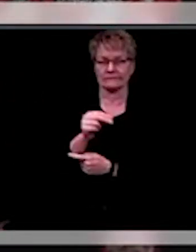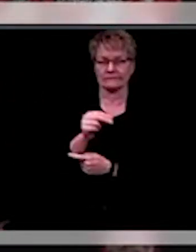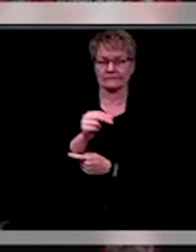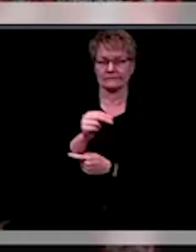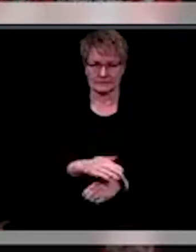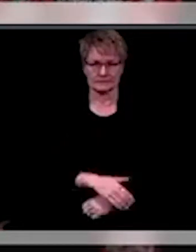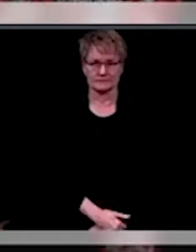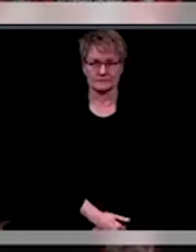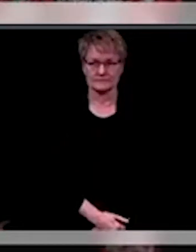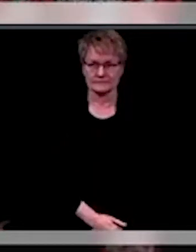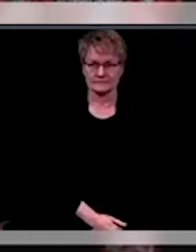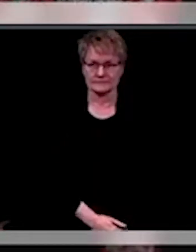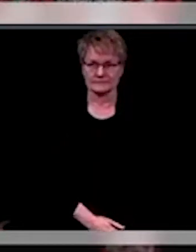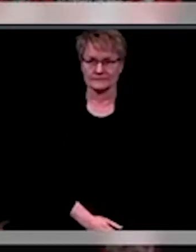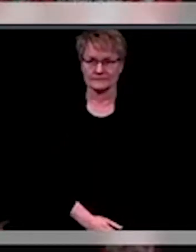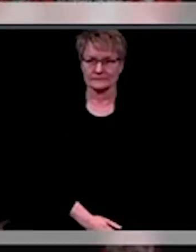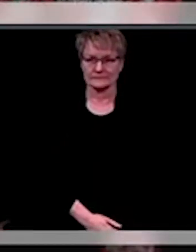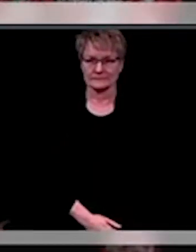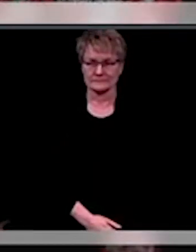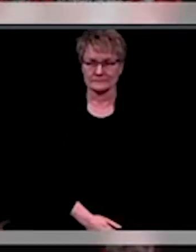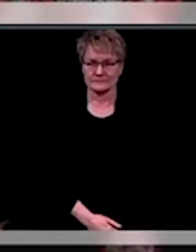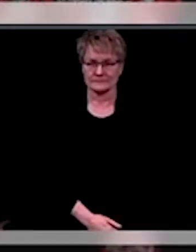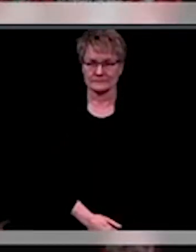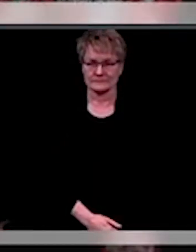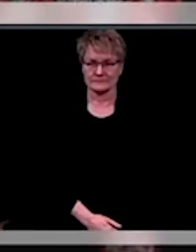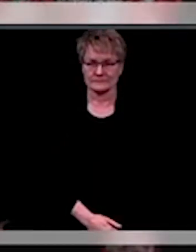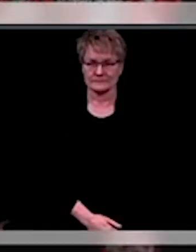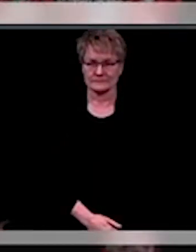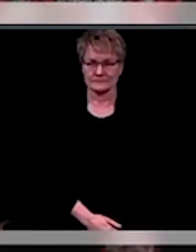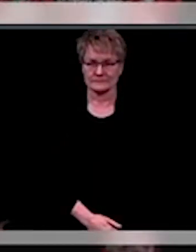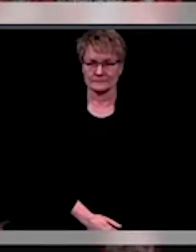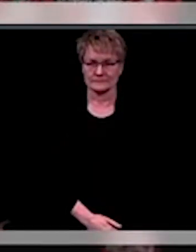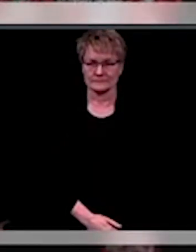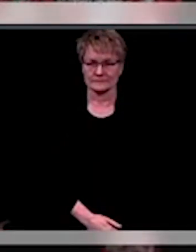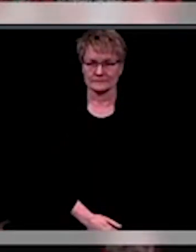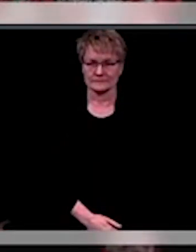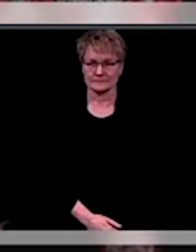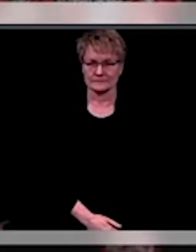have all anticipated, I hate to have to share the bad news, but we have been moved into the